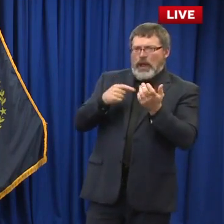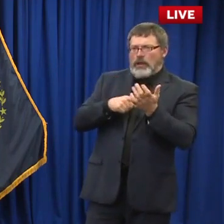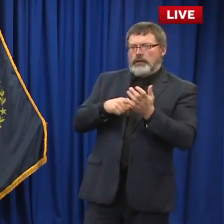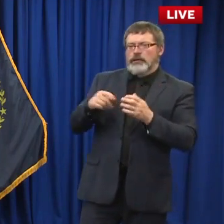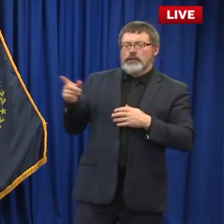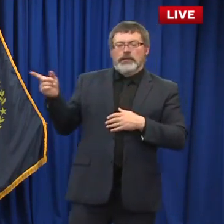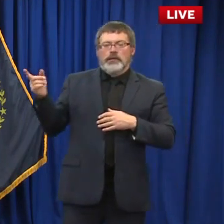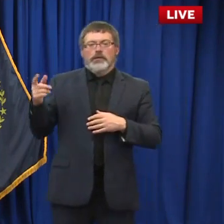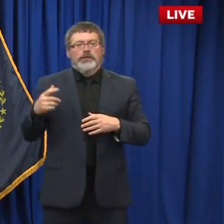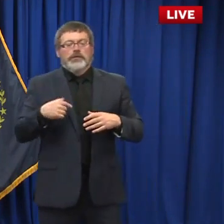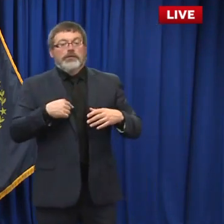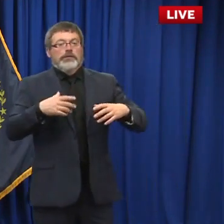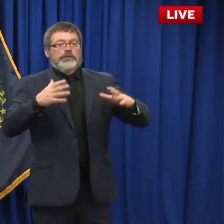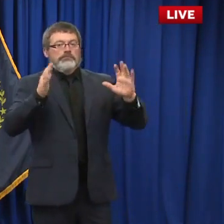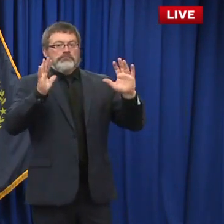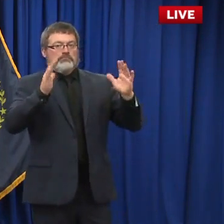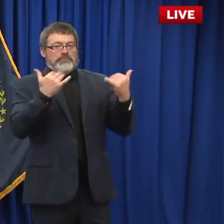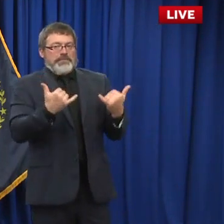I CAN'T EX SPEAK DIRECTLY TO LOC BUDGETS.